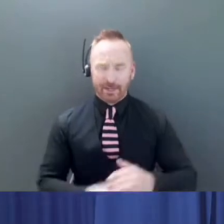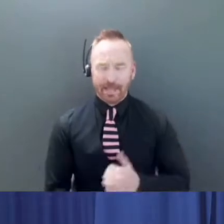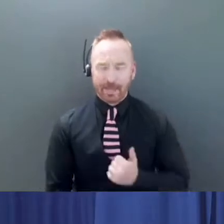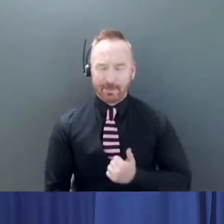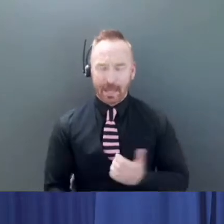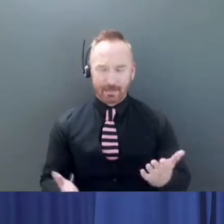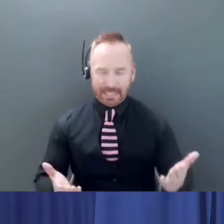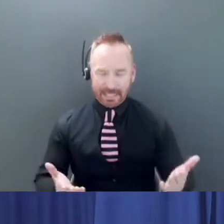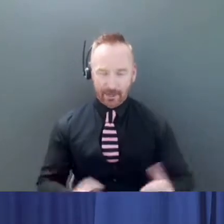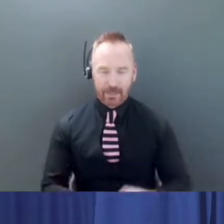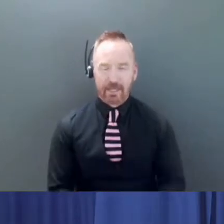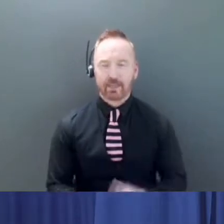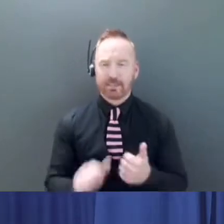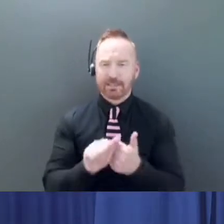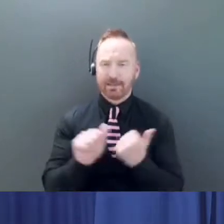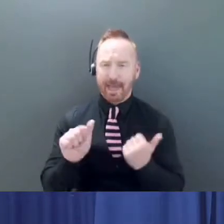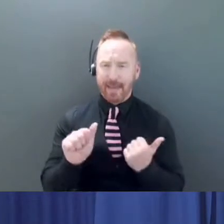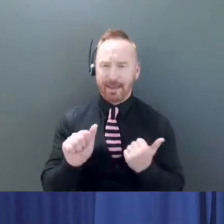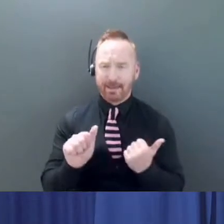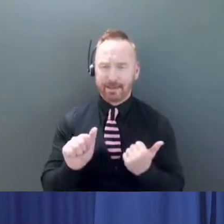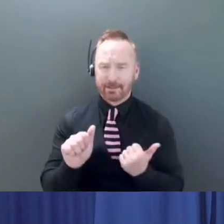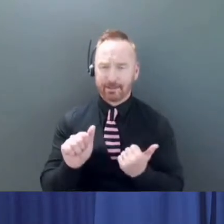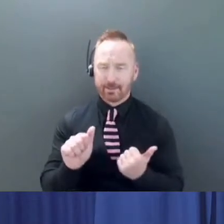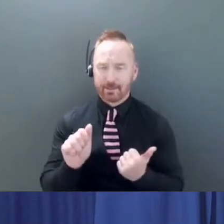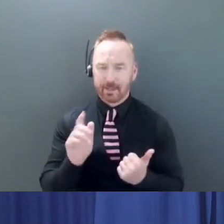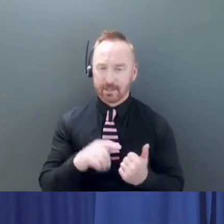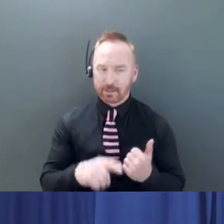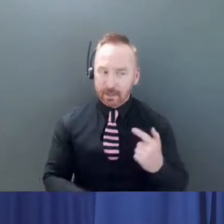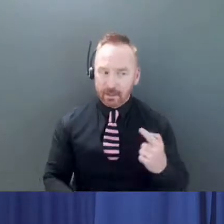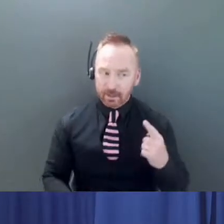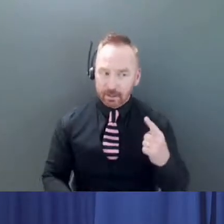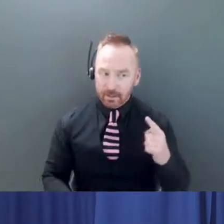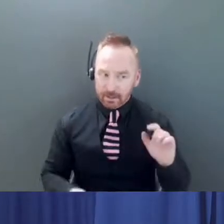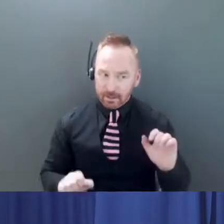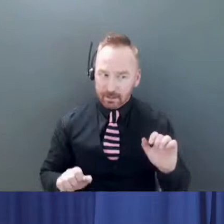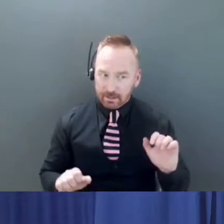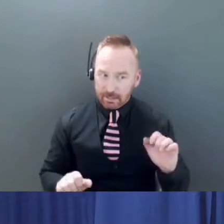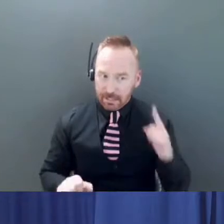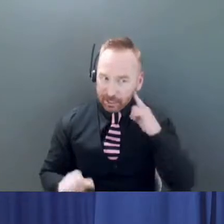Sorry.